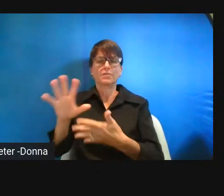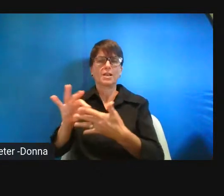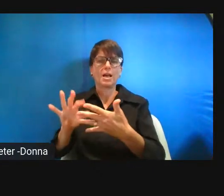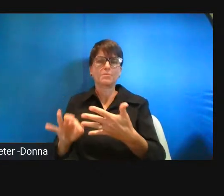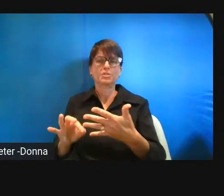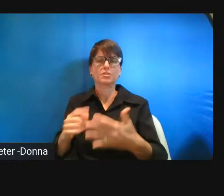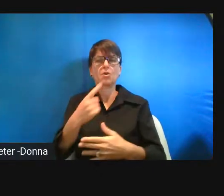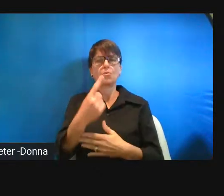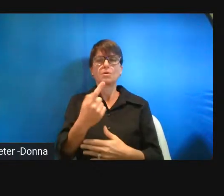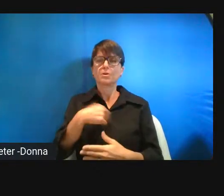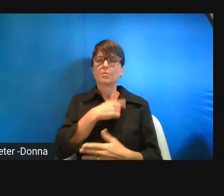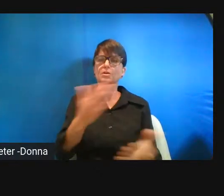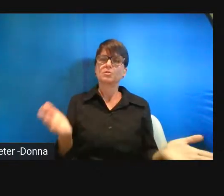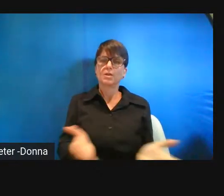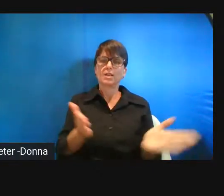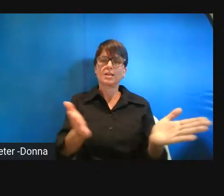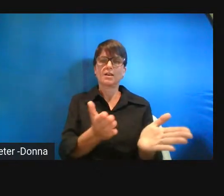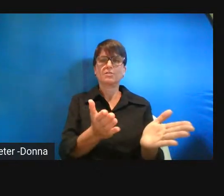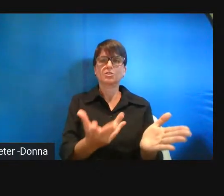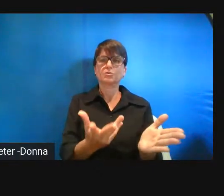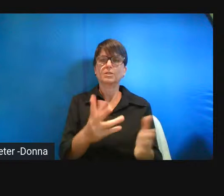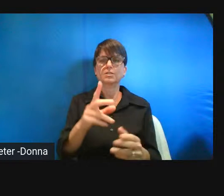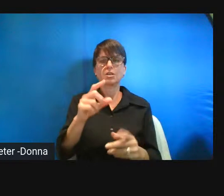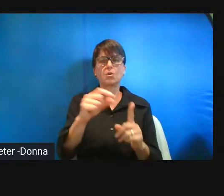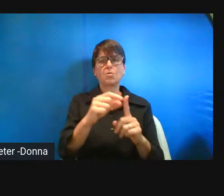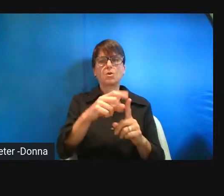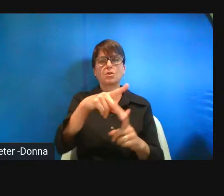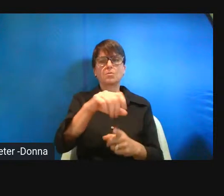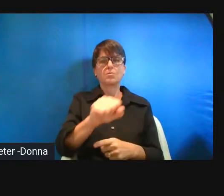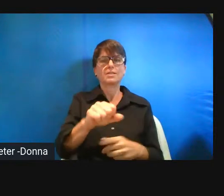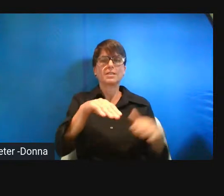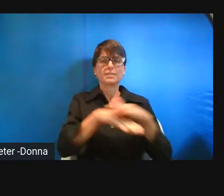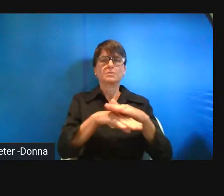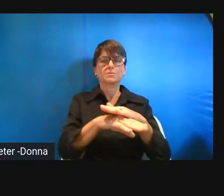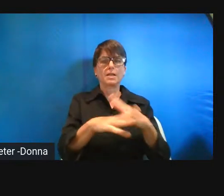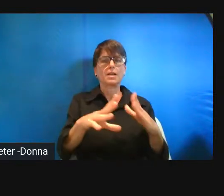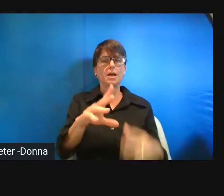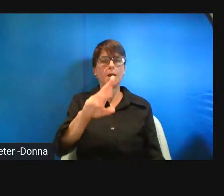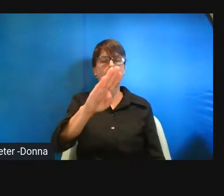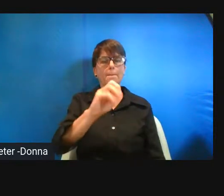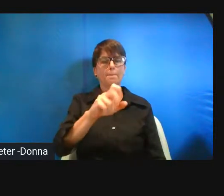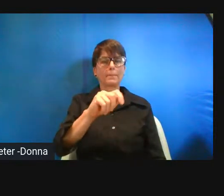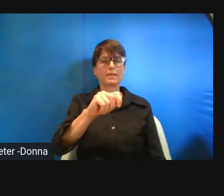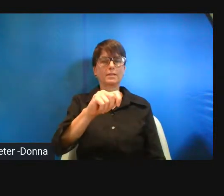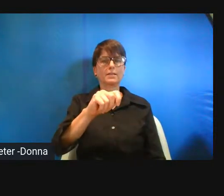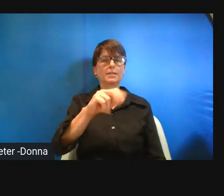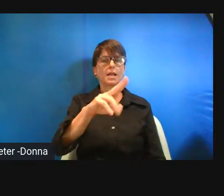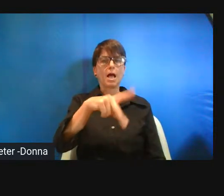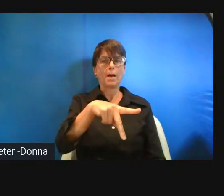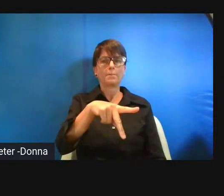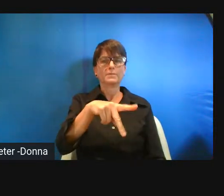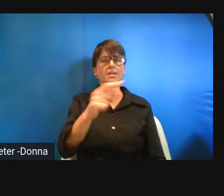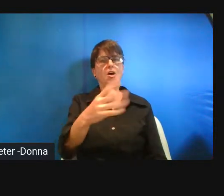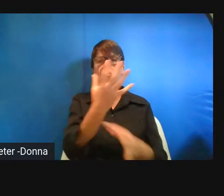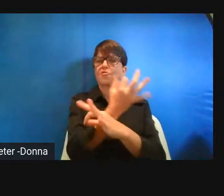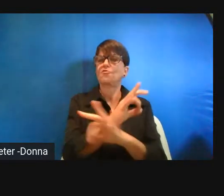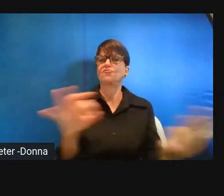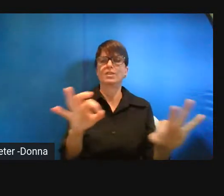Meet ups are held on the first Thursday of the month in the morning in the US and on the third Monday in the evening in the US.